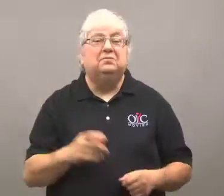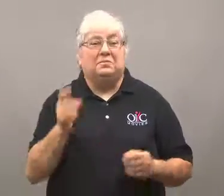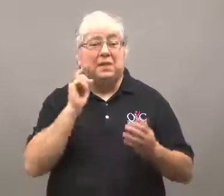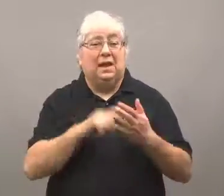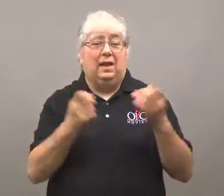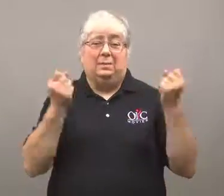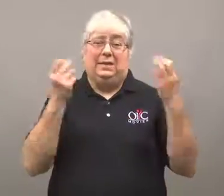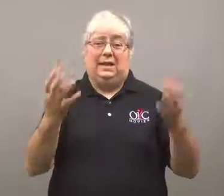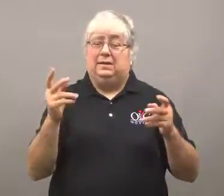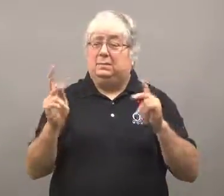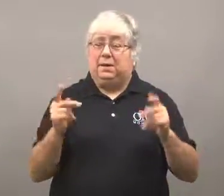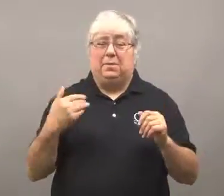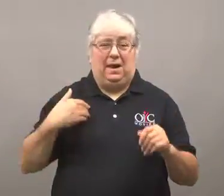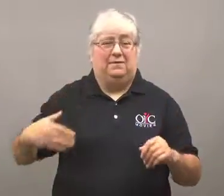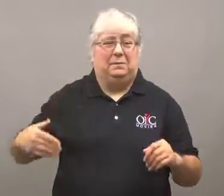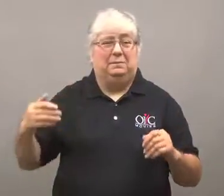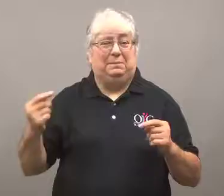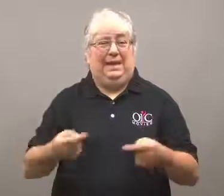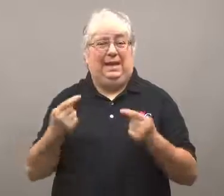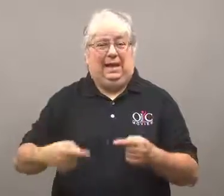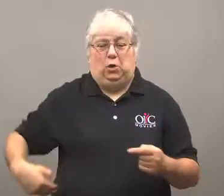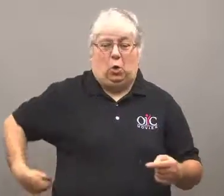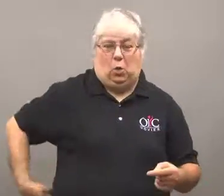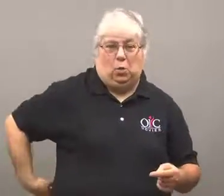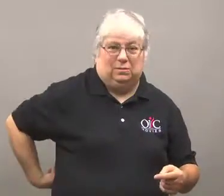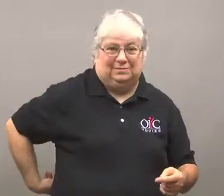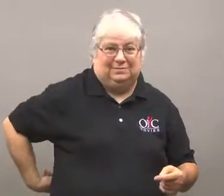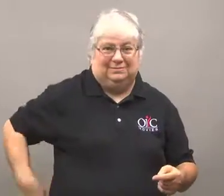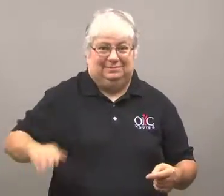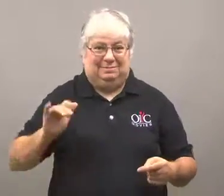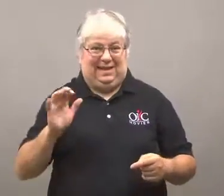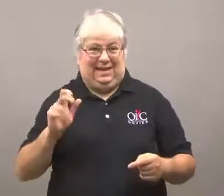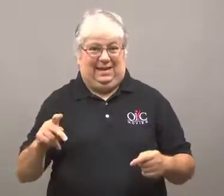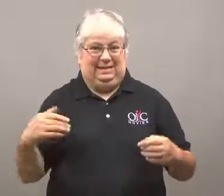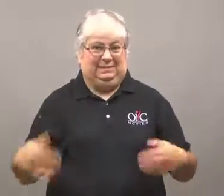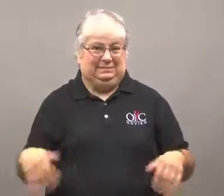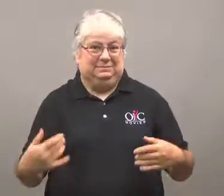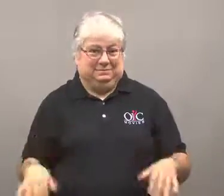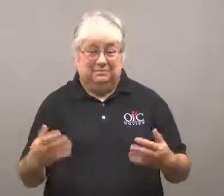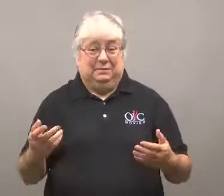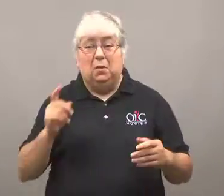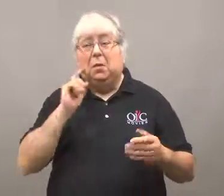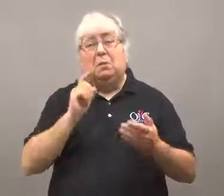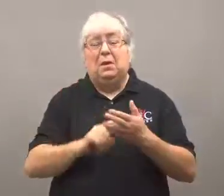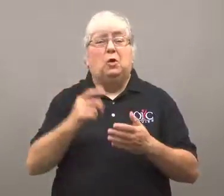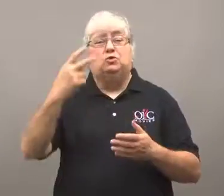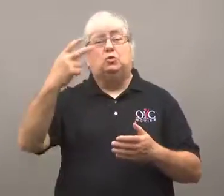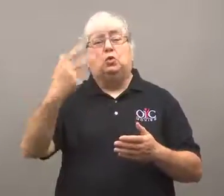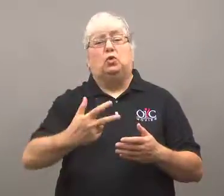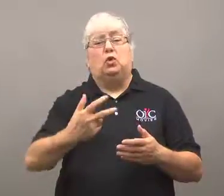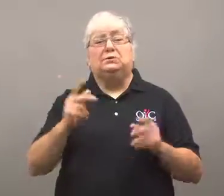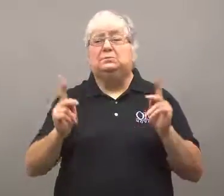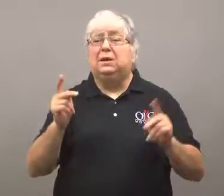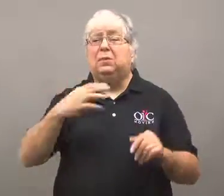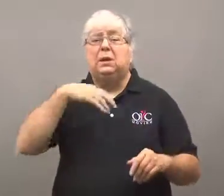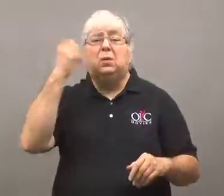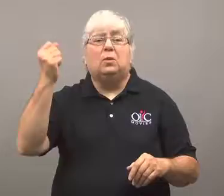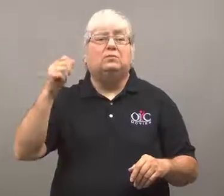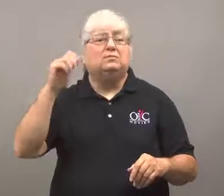A lot of people have lower back pain.